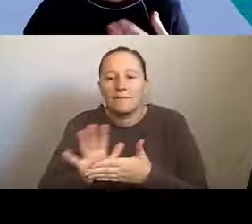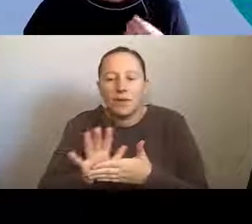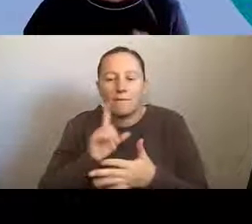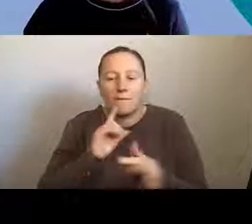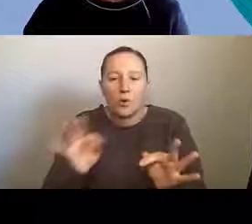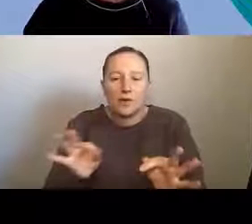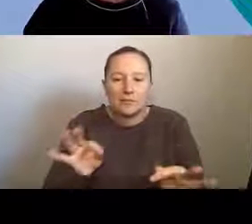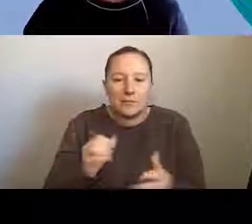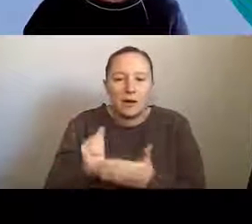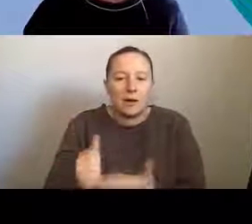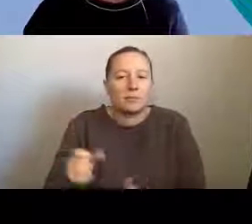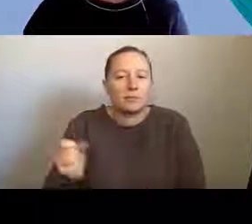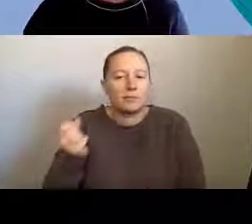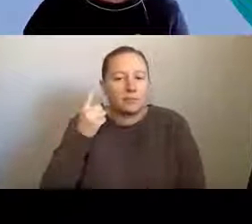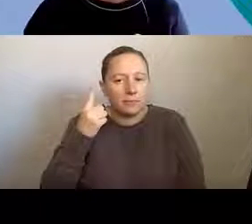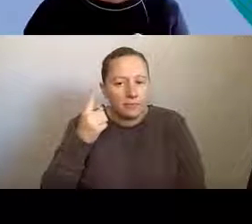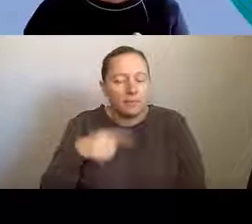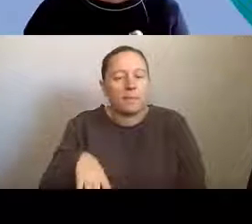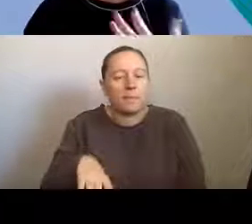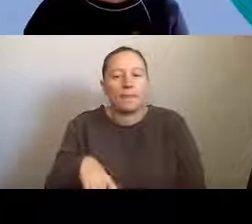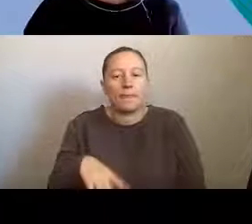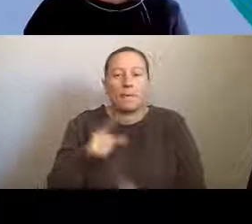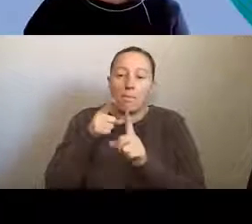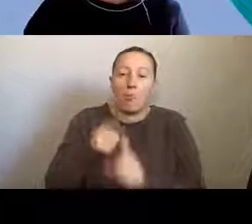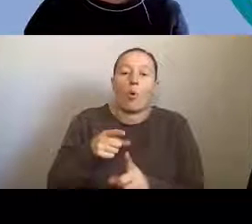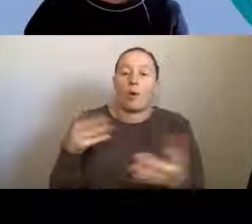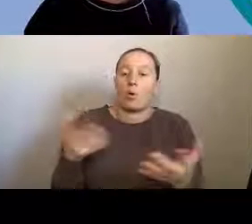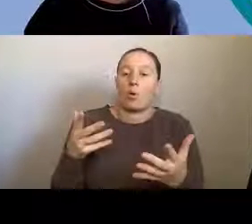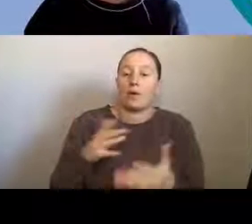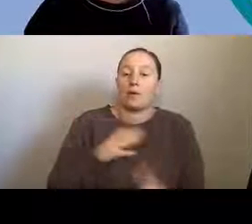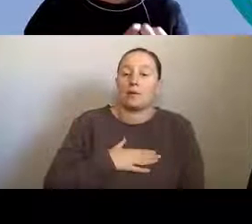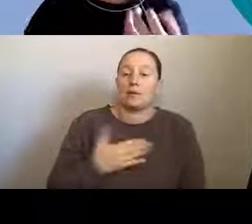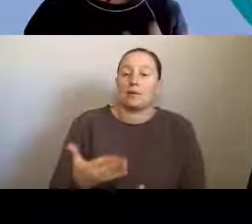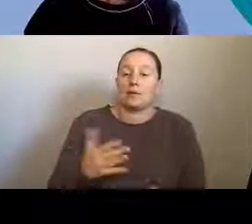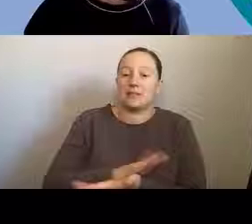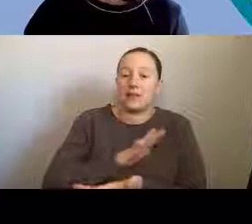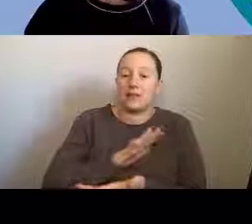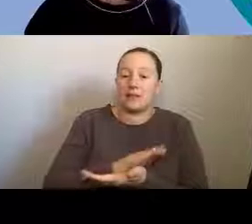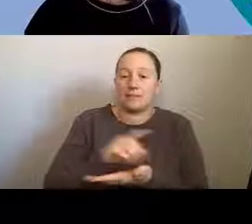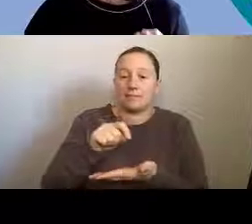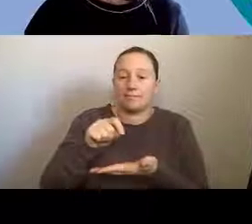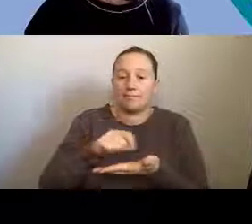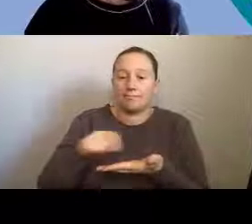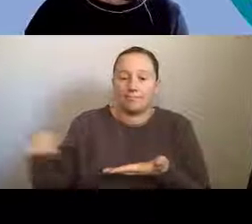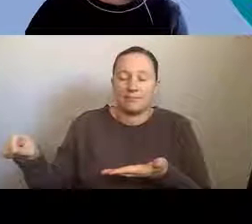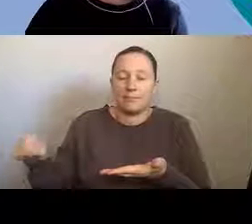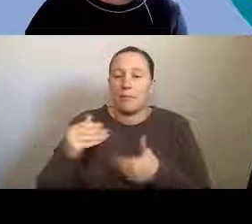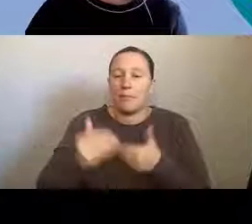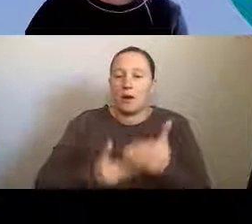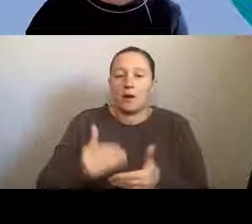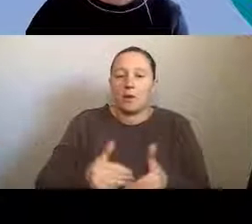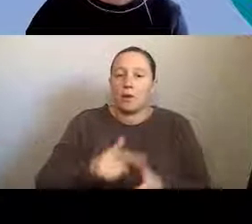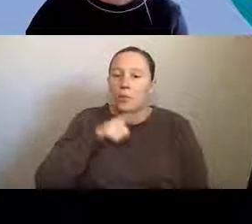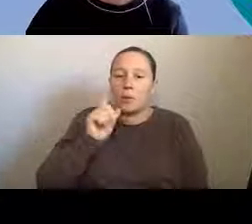What I want you to take away from this is that a consent form or a consent process does not have to be a written document